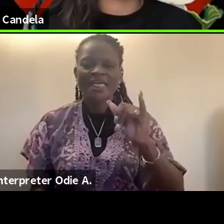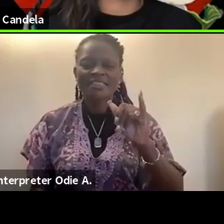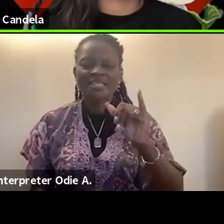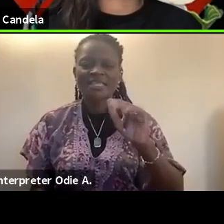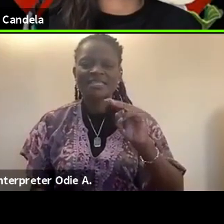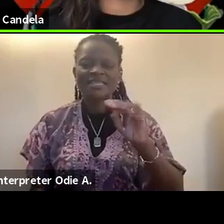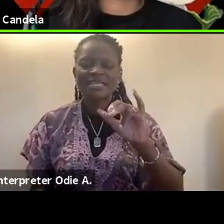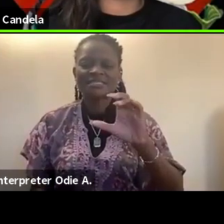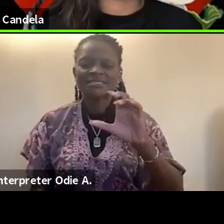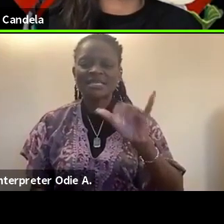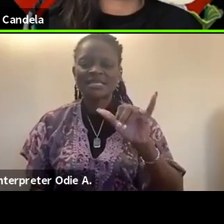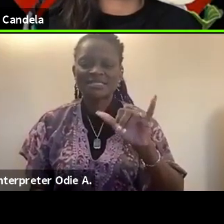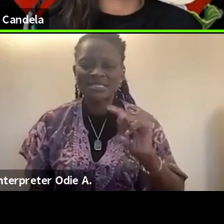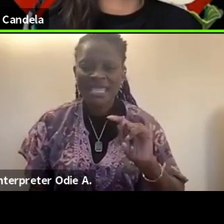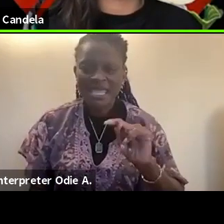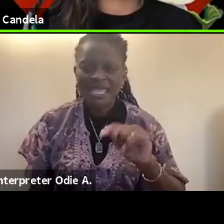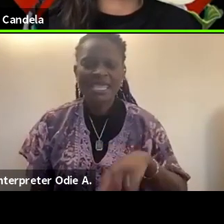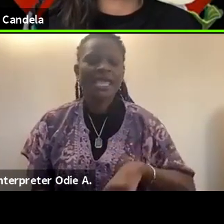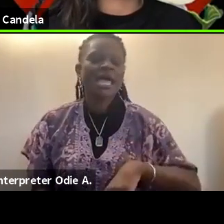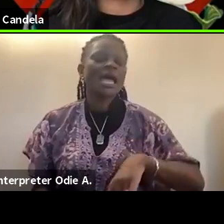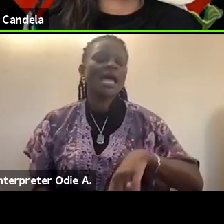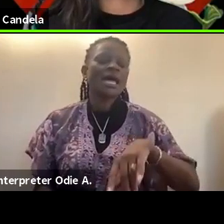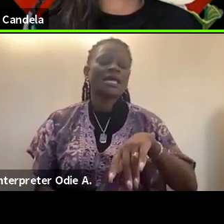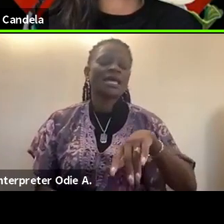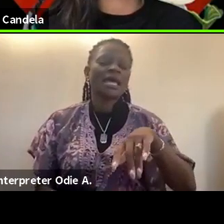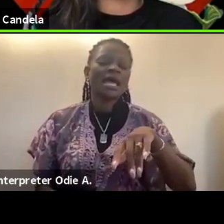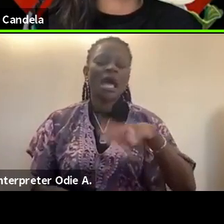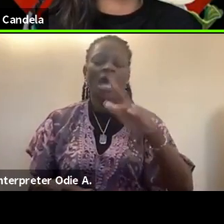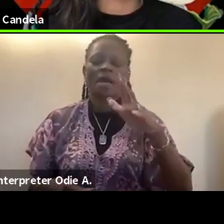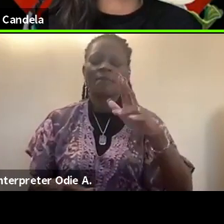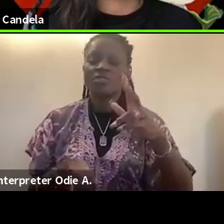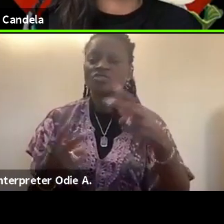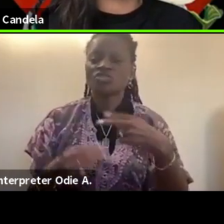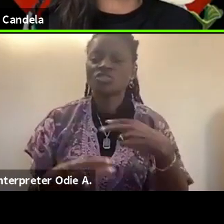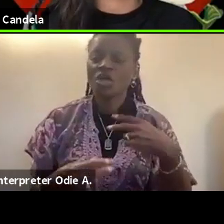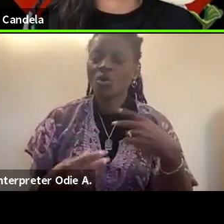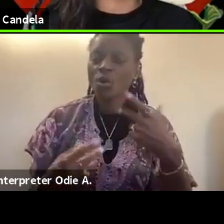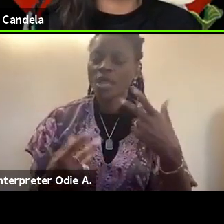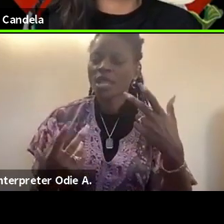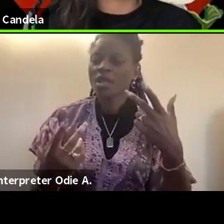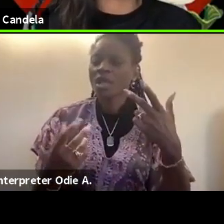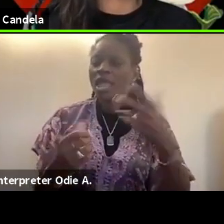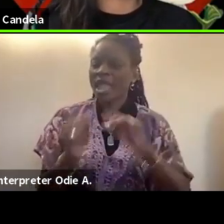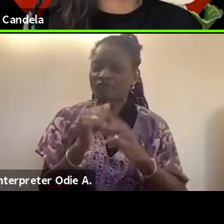and where we explicitly value the voices and contributions of people of color,